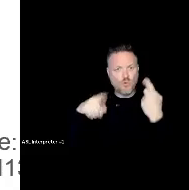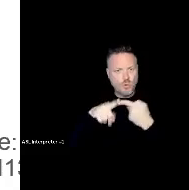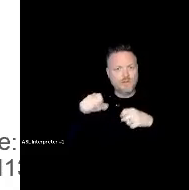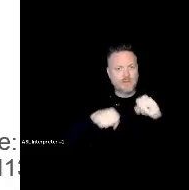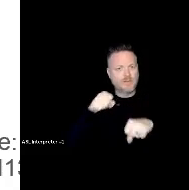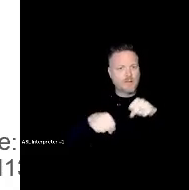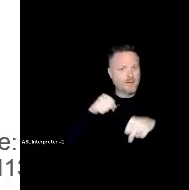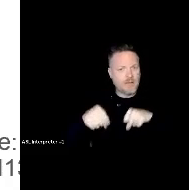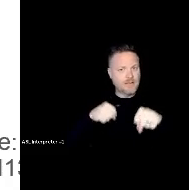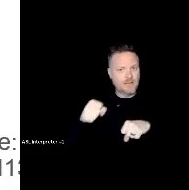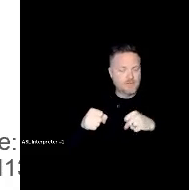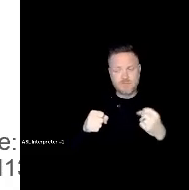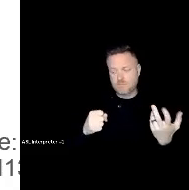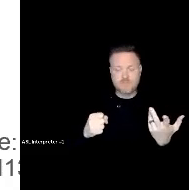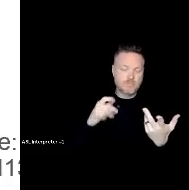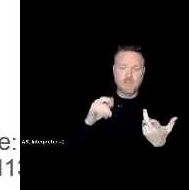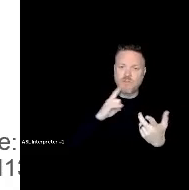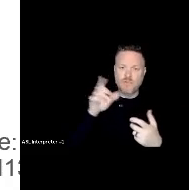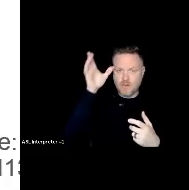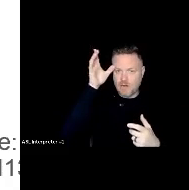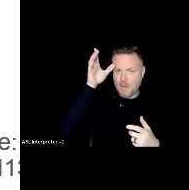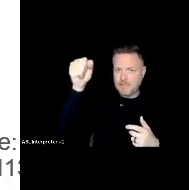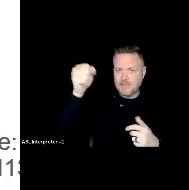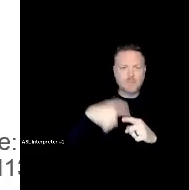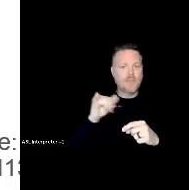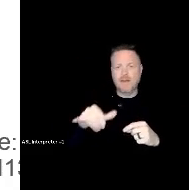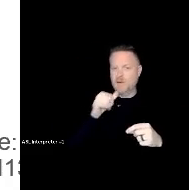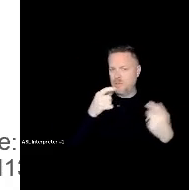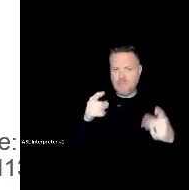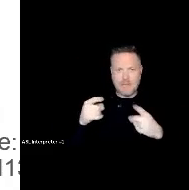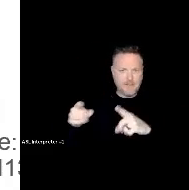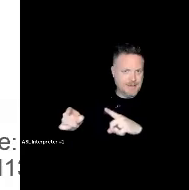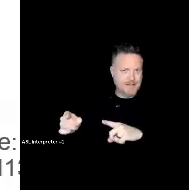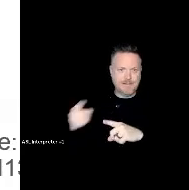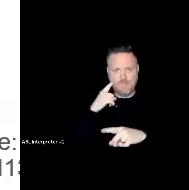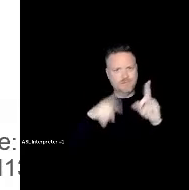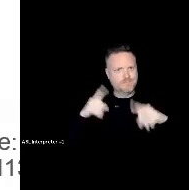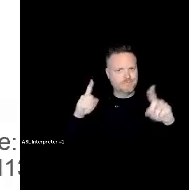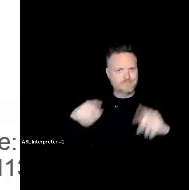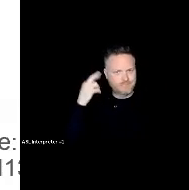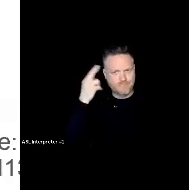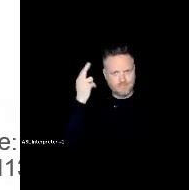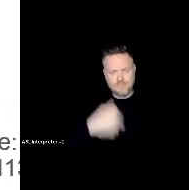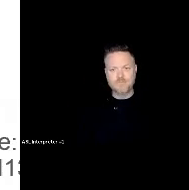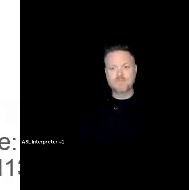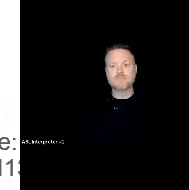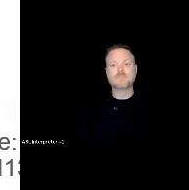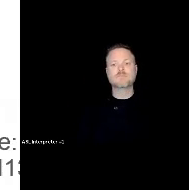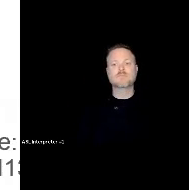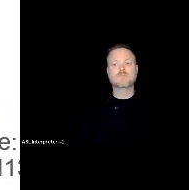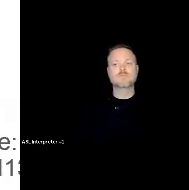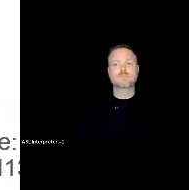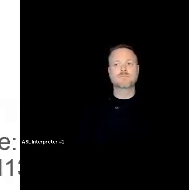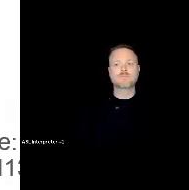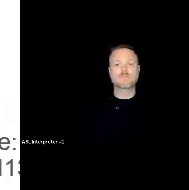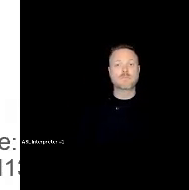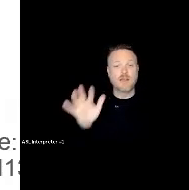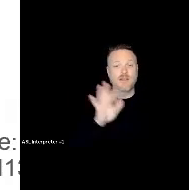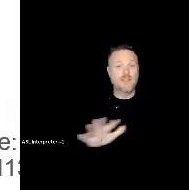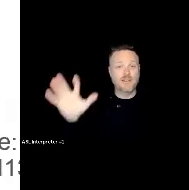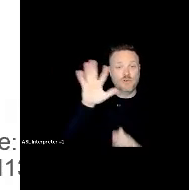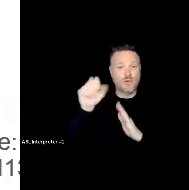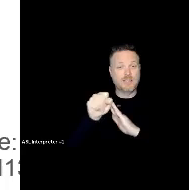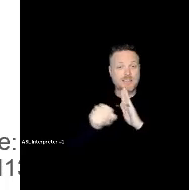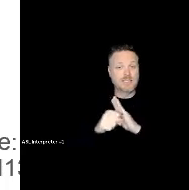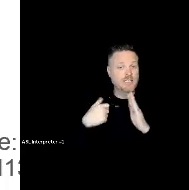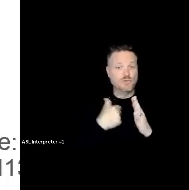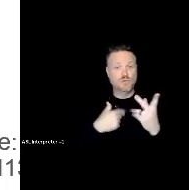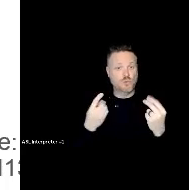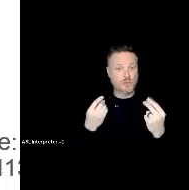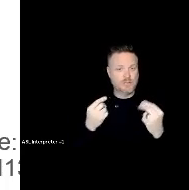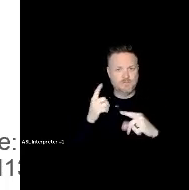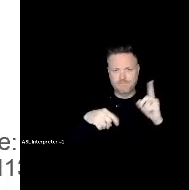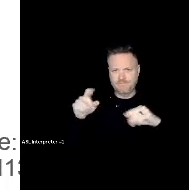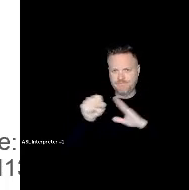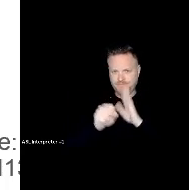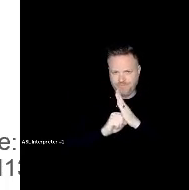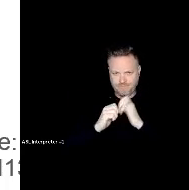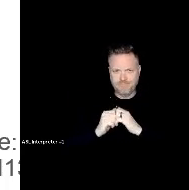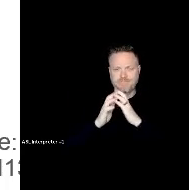What we did across the state, various states have introduced appellate laws.